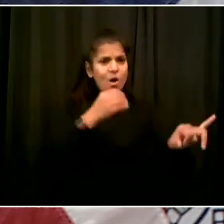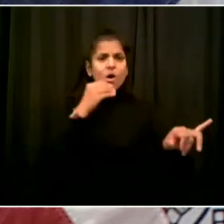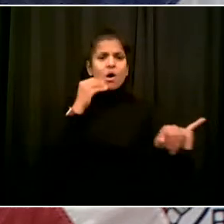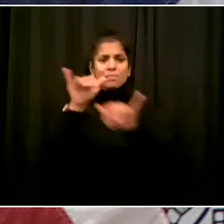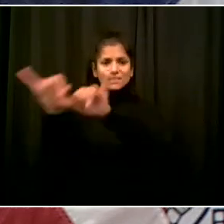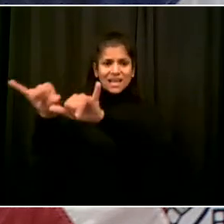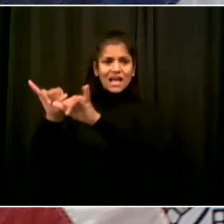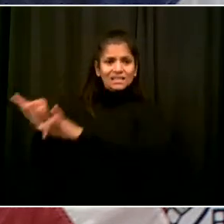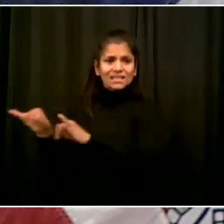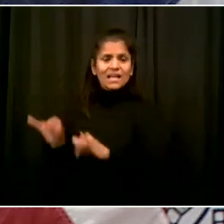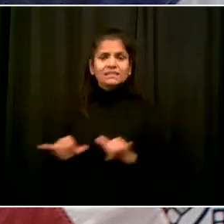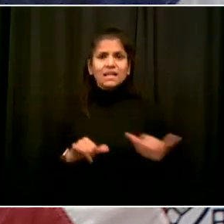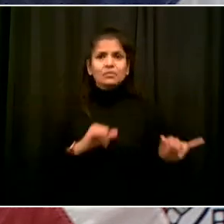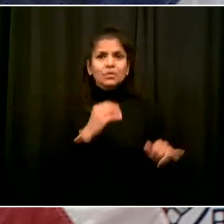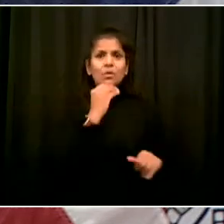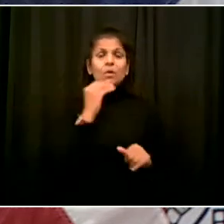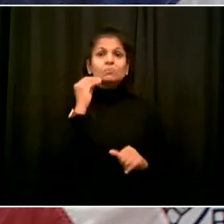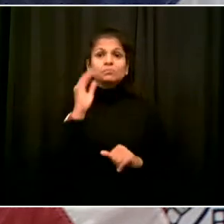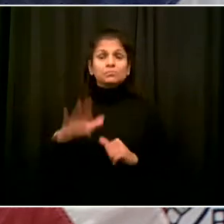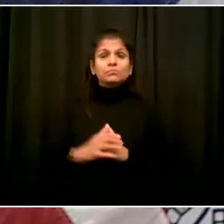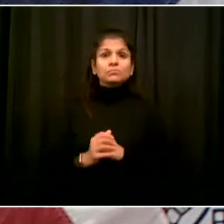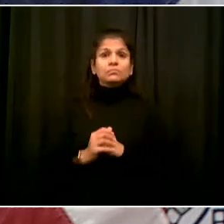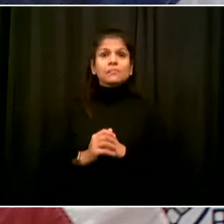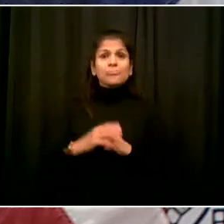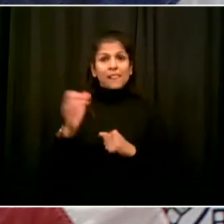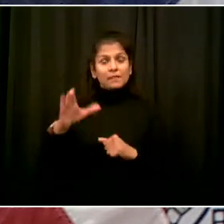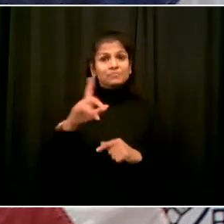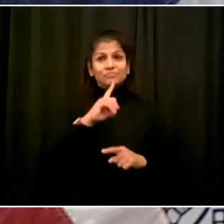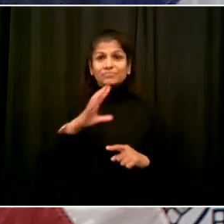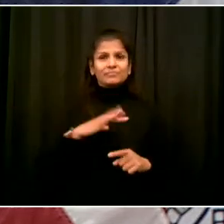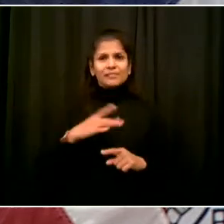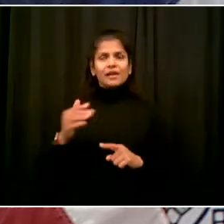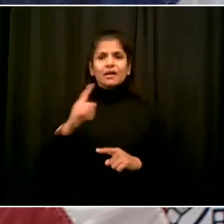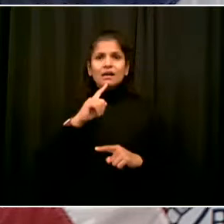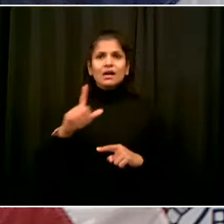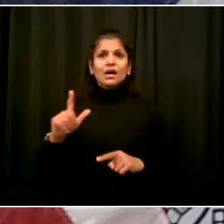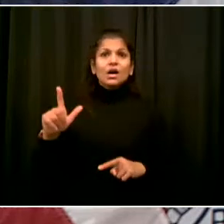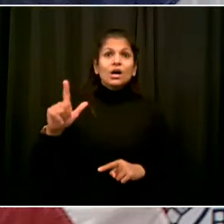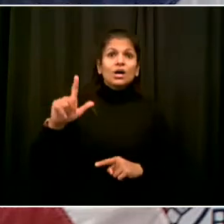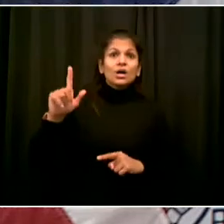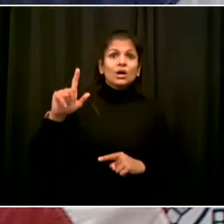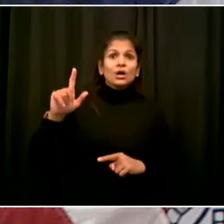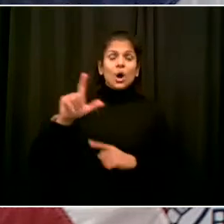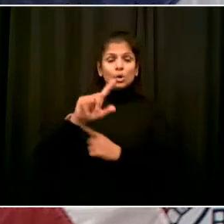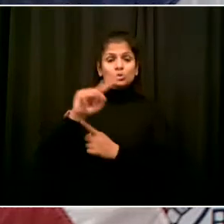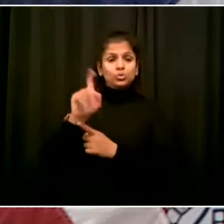EVERRY THAHANKSGIVING. I'M NOT DOING THAT. AND I'LL MISS PEOPLE PAINFULLY. BUT FOR THE FOLKS